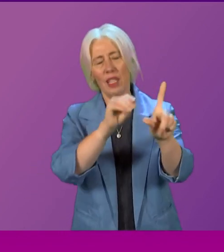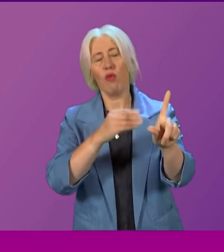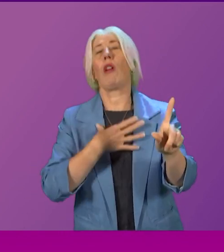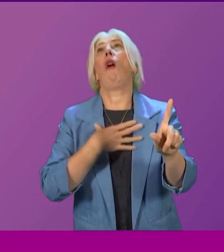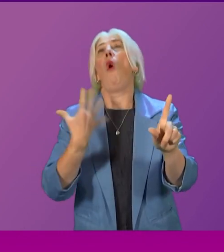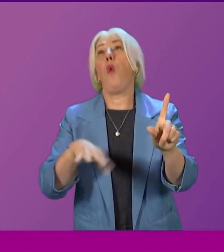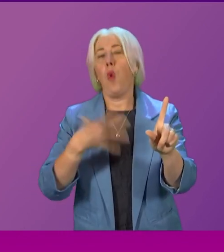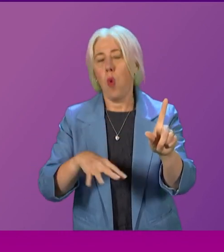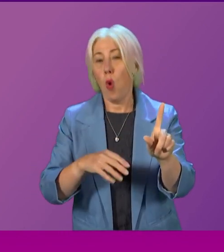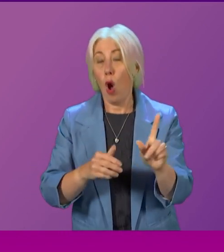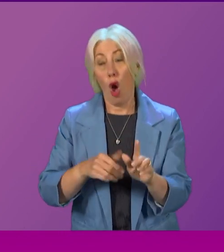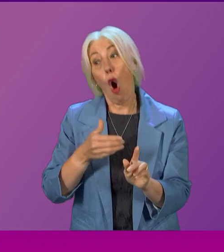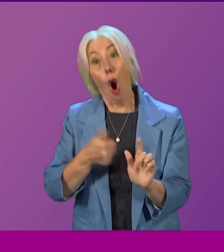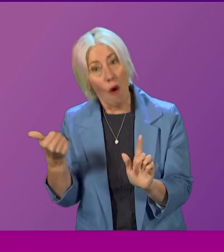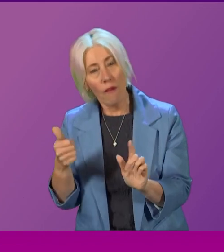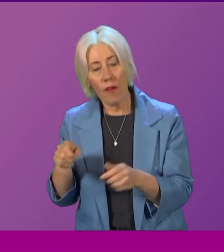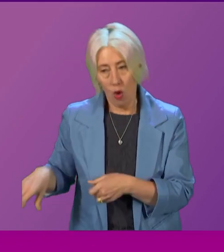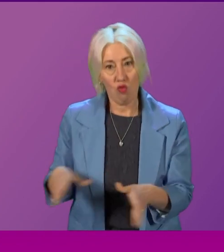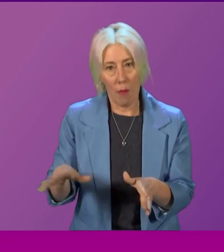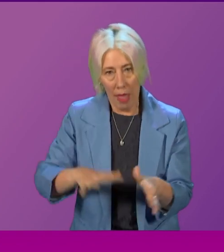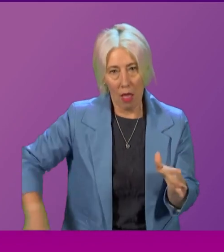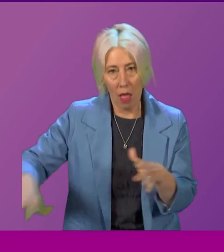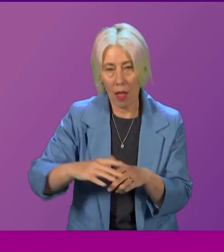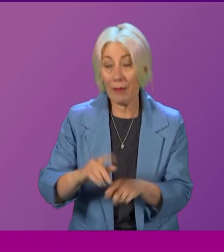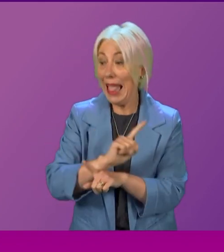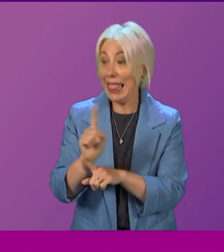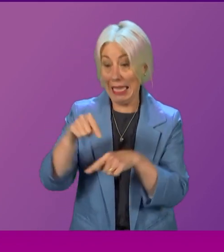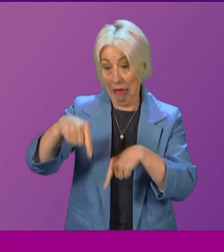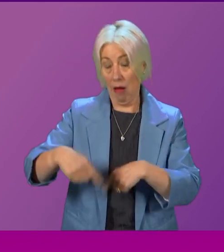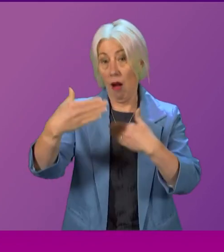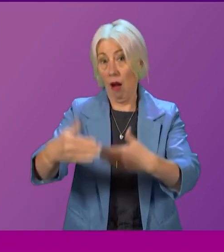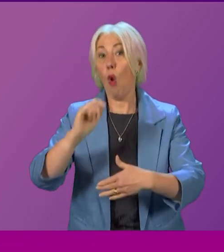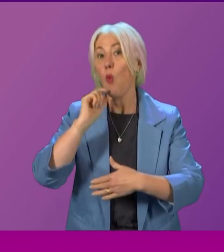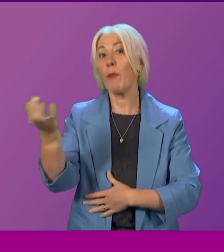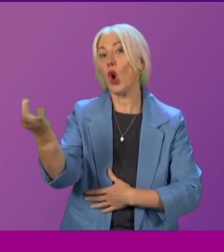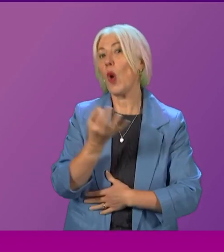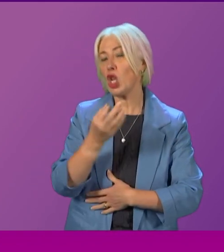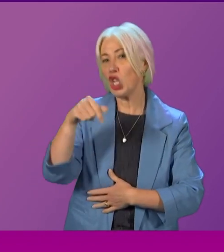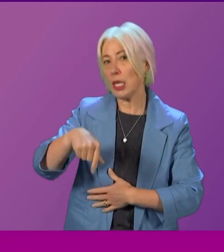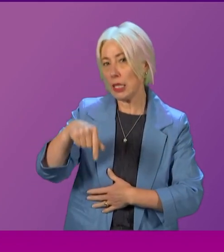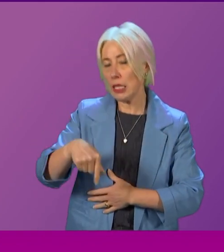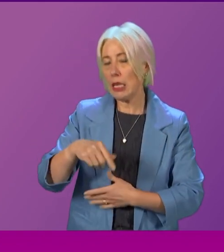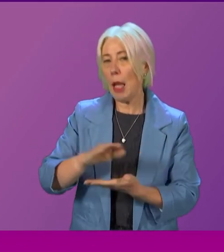rugby pitch. A question later in this First Minister’s question time session will allow me to pay